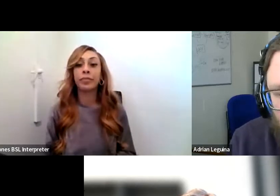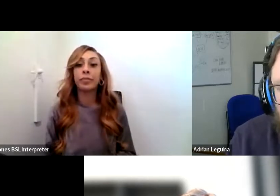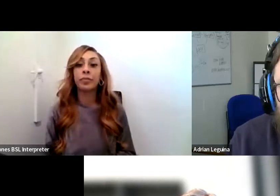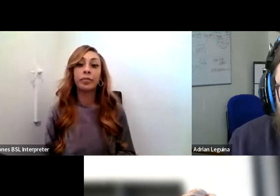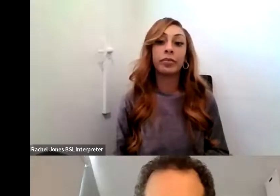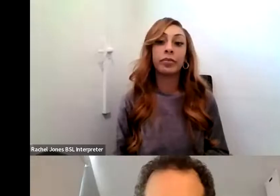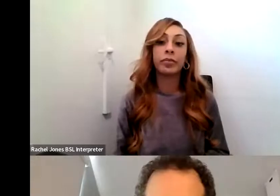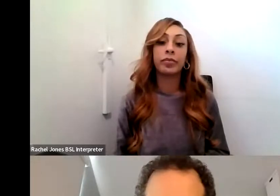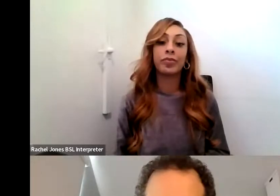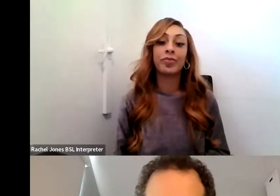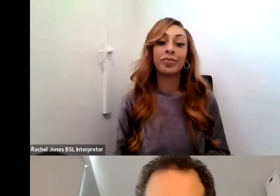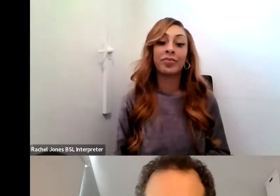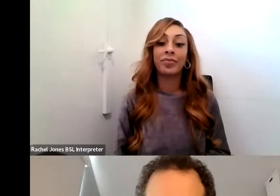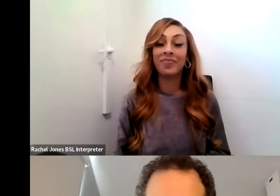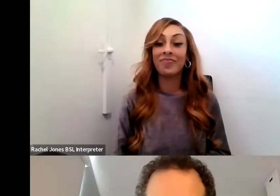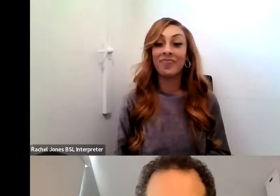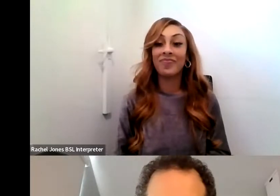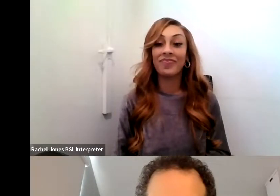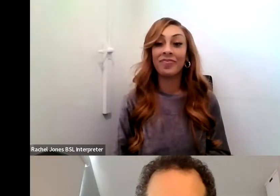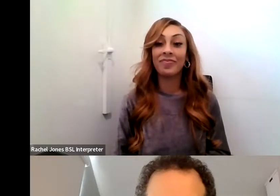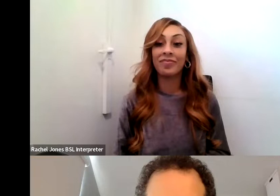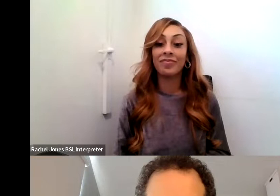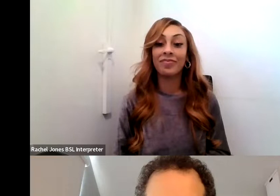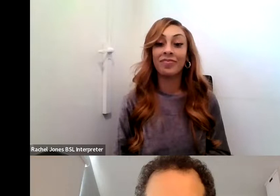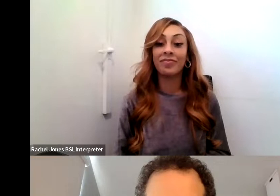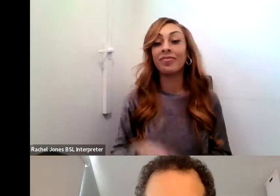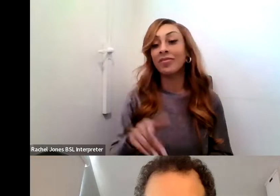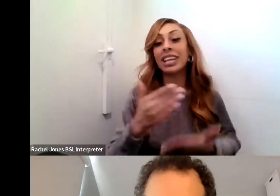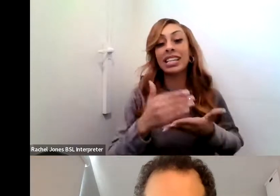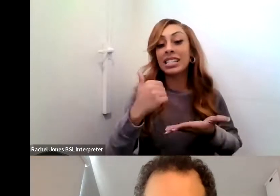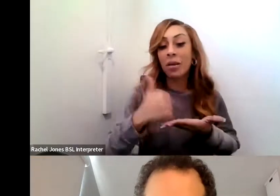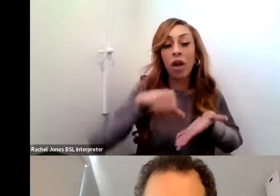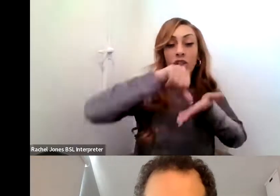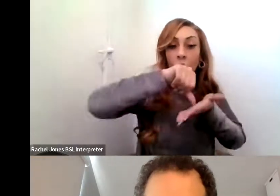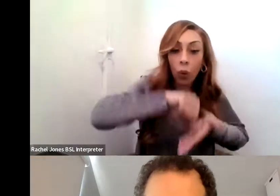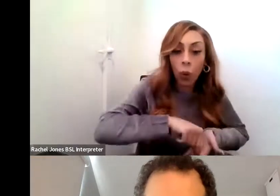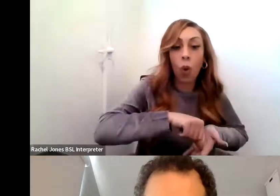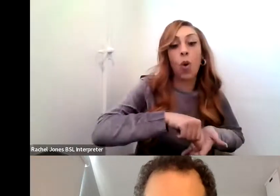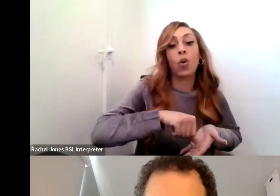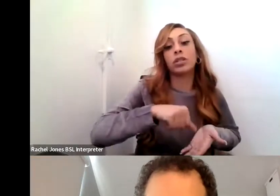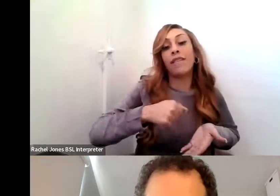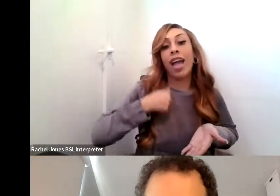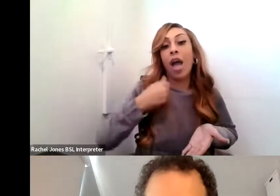At the core of all that, it's part of a digital economy, it's part of a financial model,